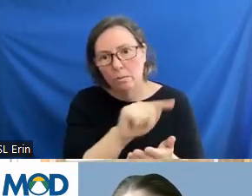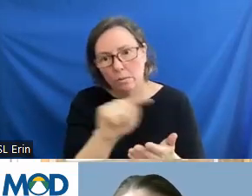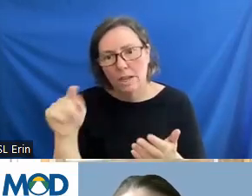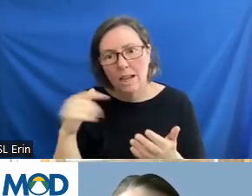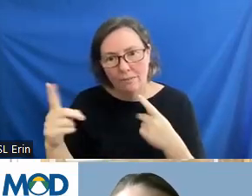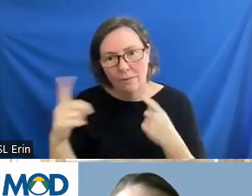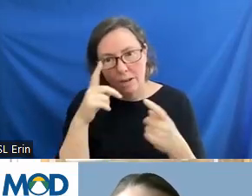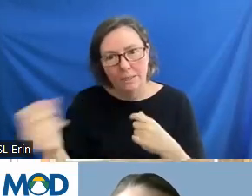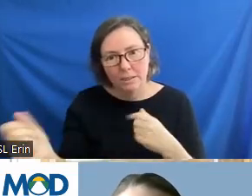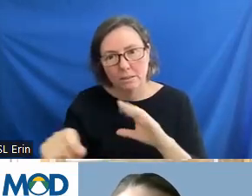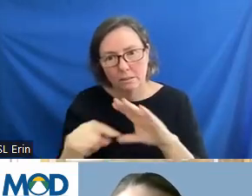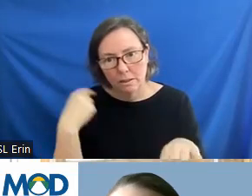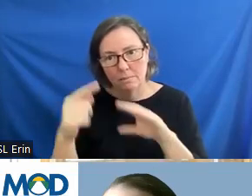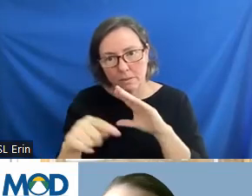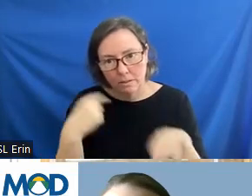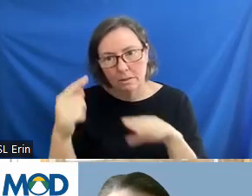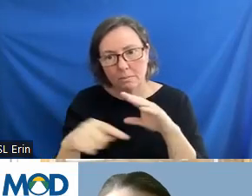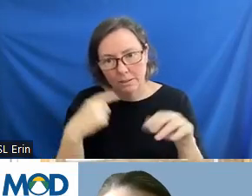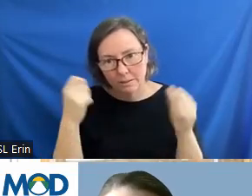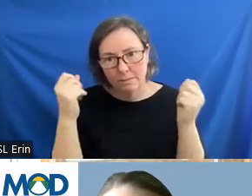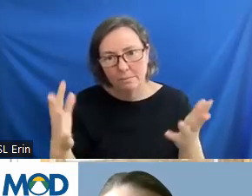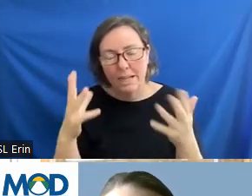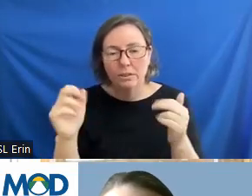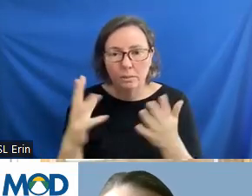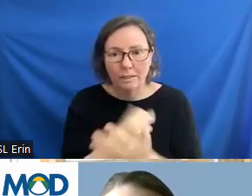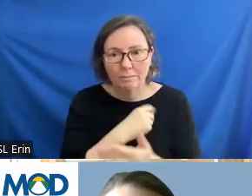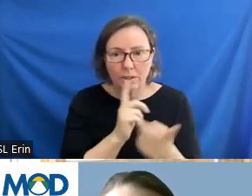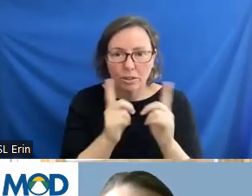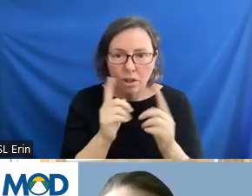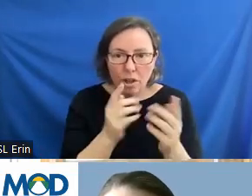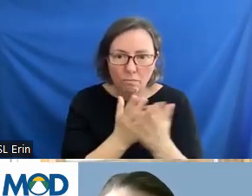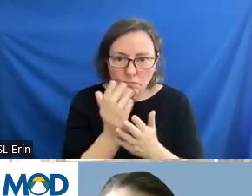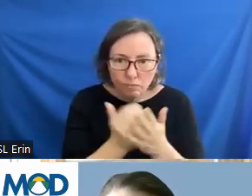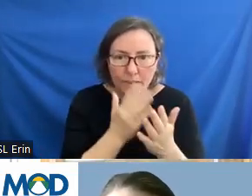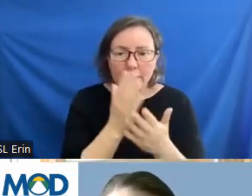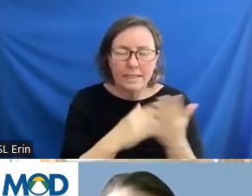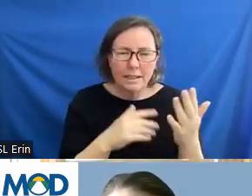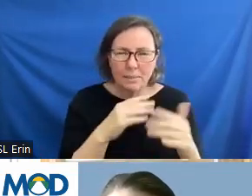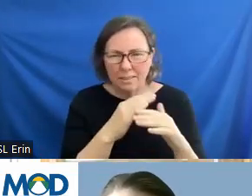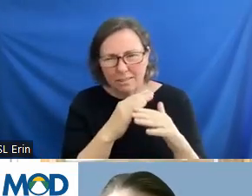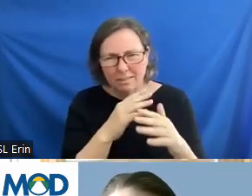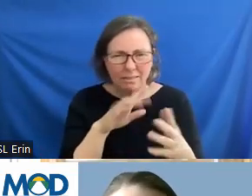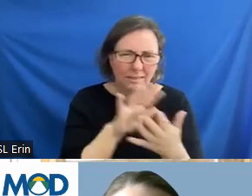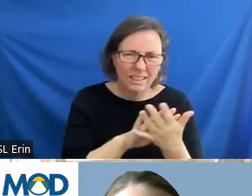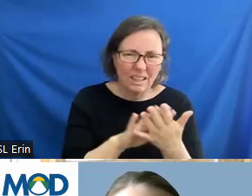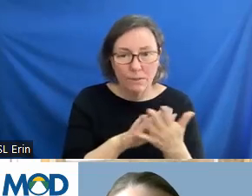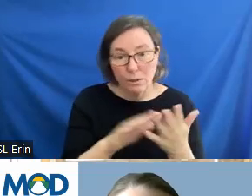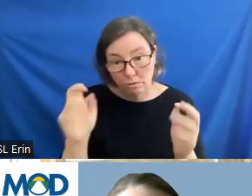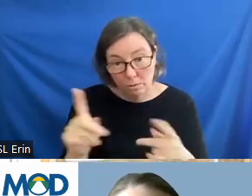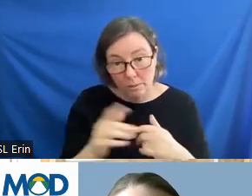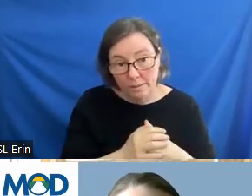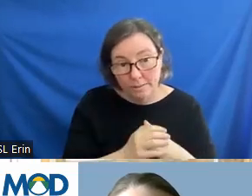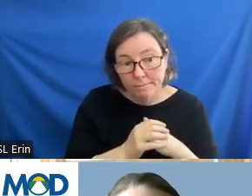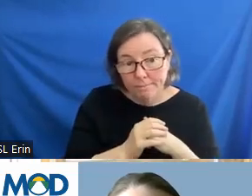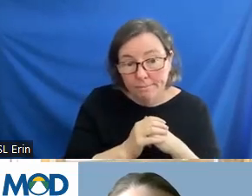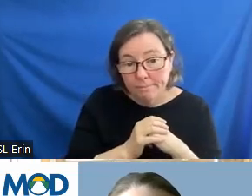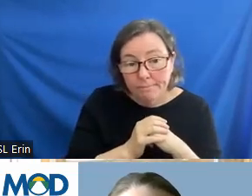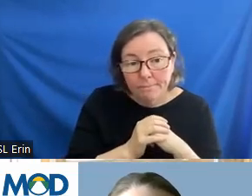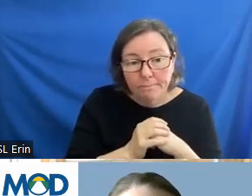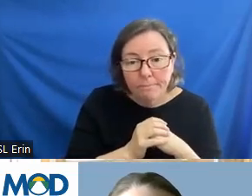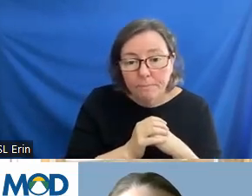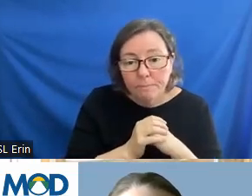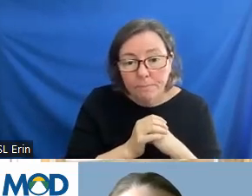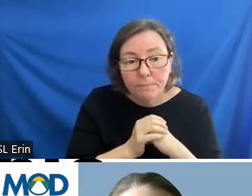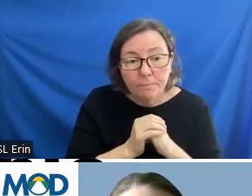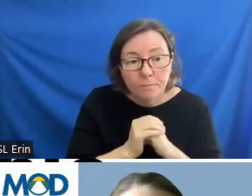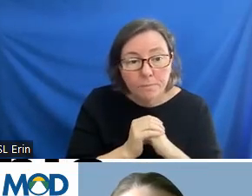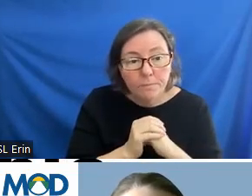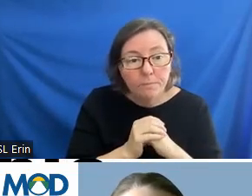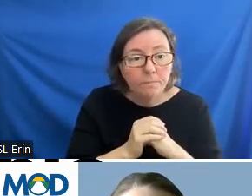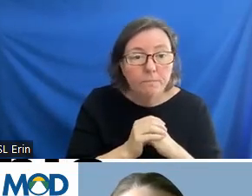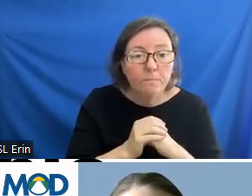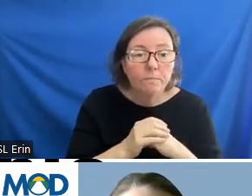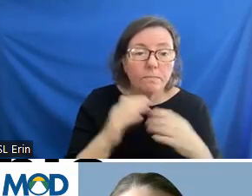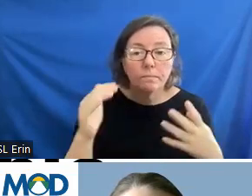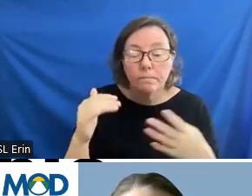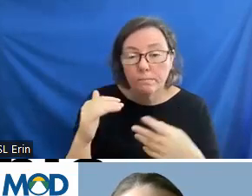them. So, we can kind of talk through some of the stumbling points you guys might be encountering.